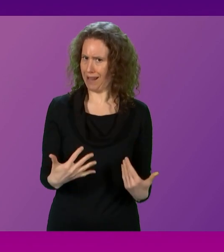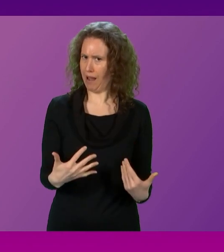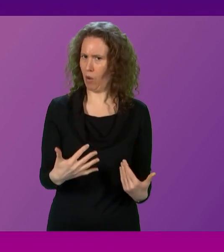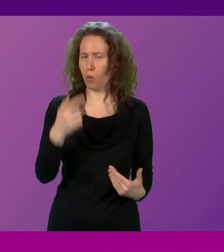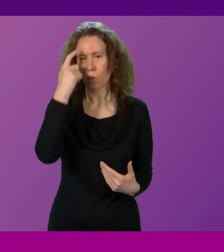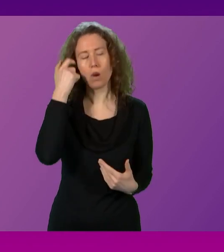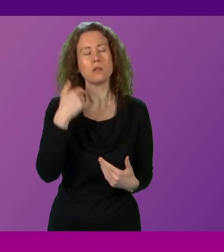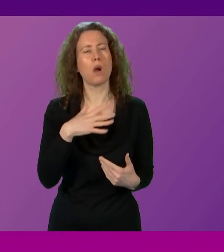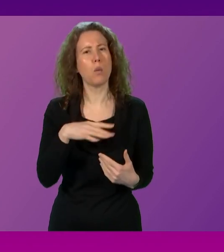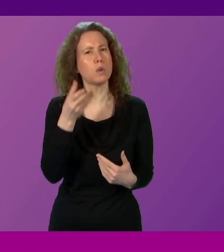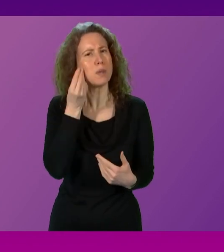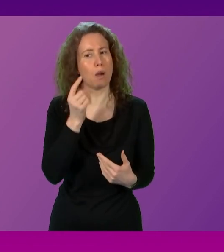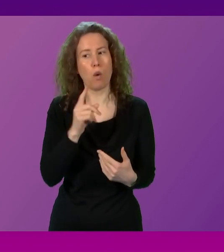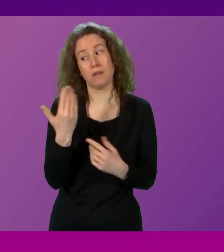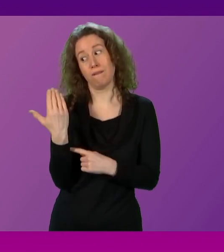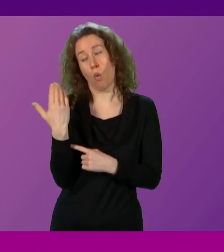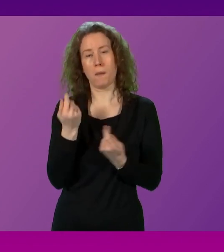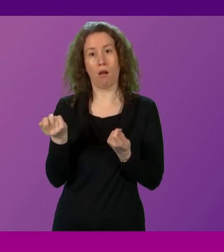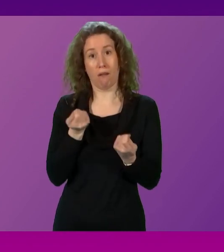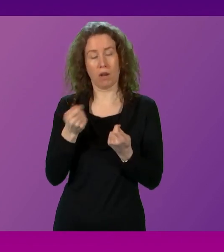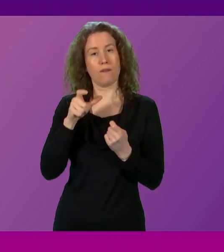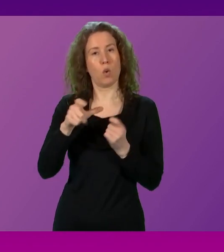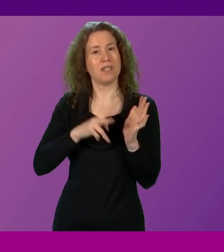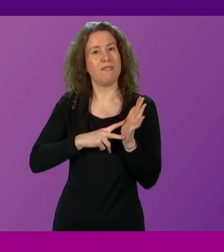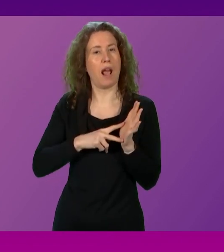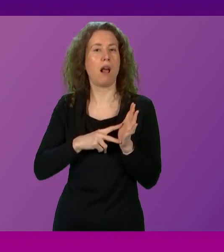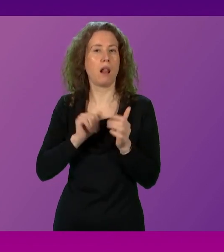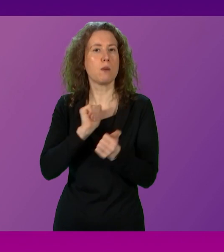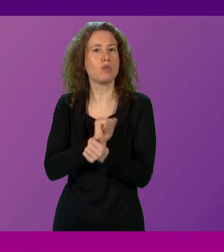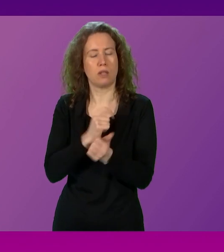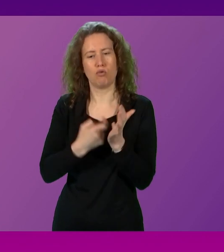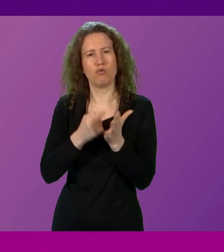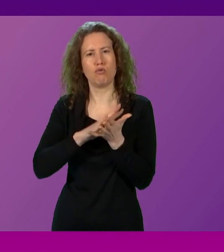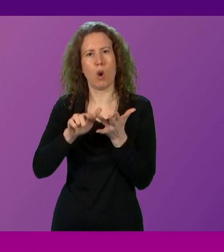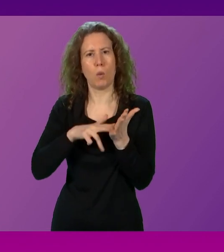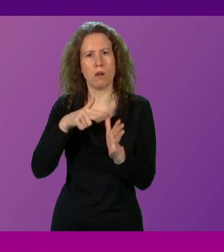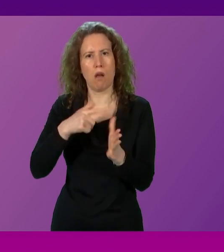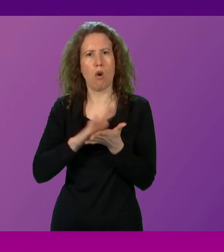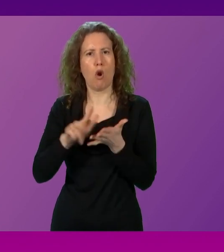Let us hear what the former governor of Cornton Vale prison, Rhona Hotchkiss, has said about the situation. She said: